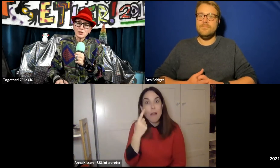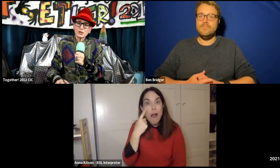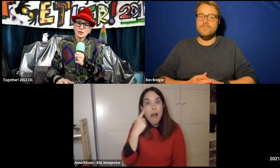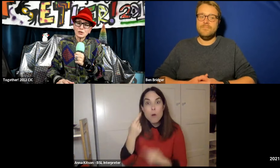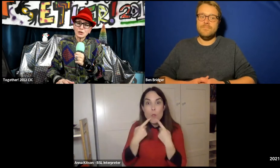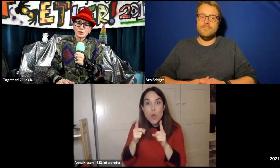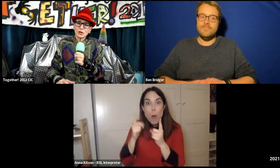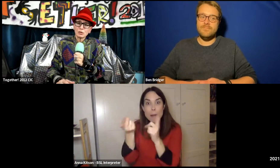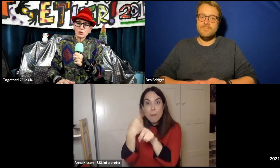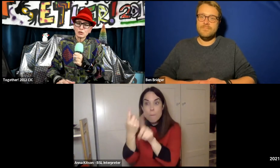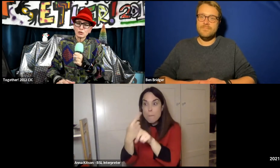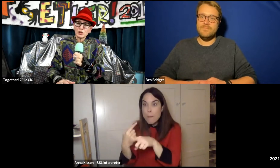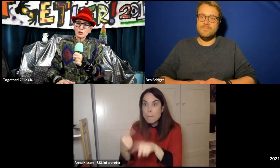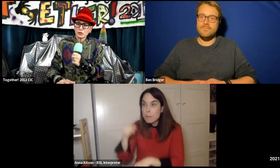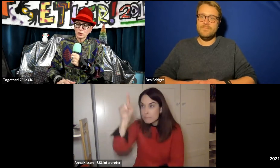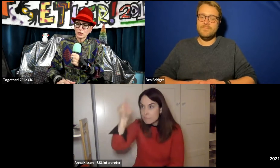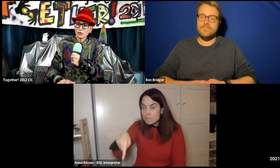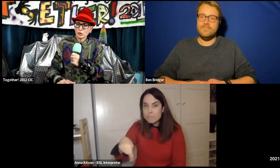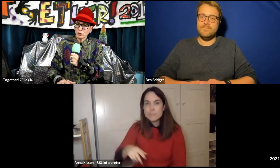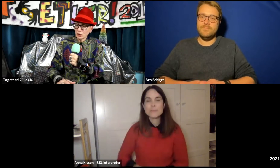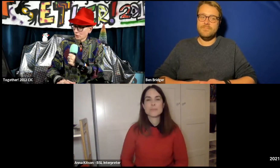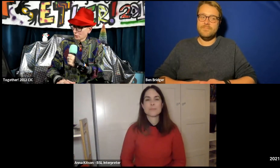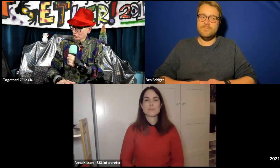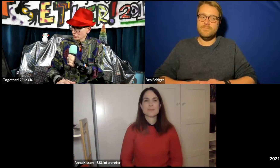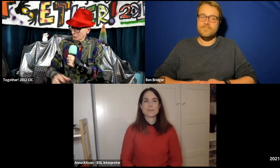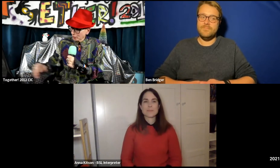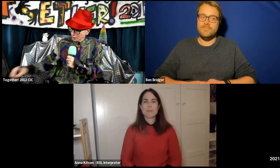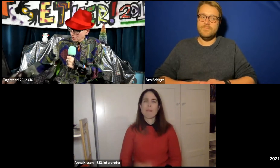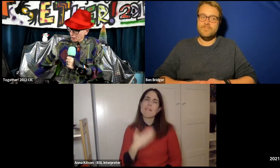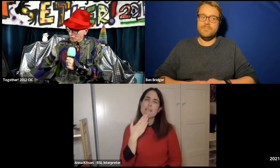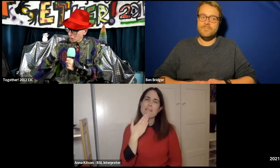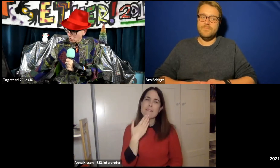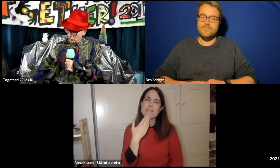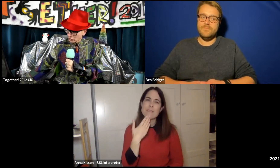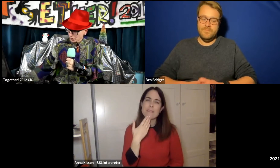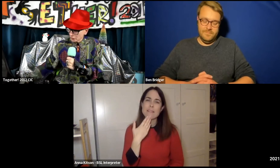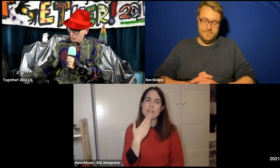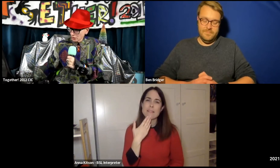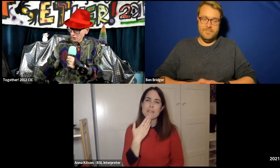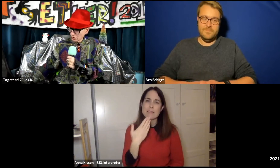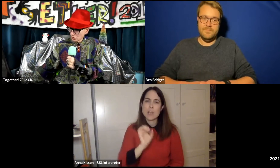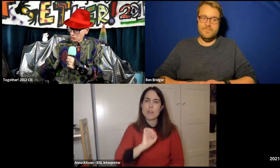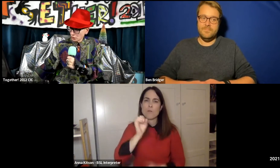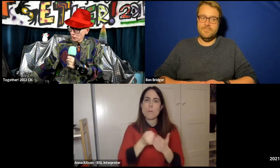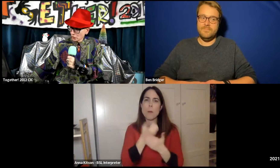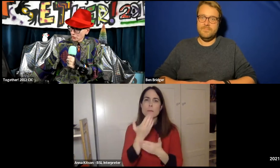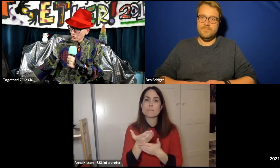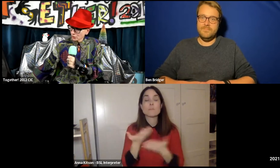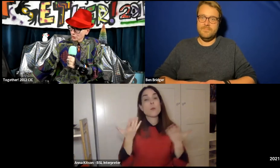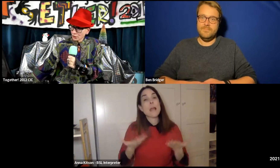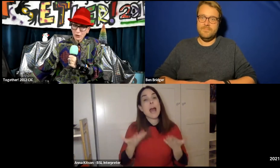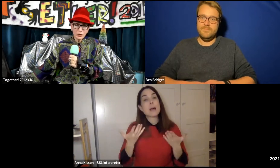said, thank you so much for reading to us from the heart. I'd like to ask -- I